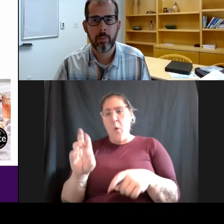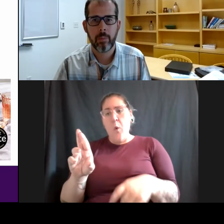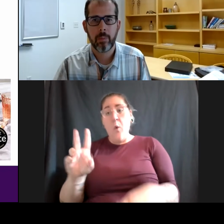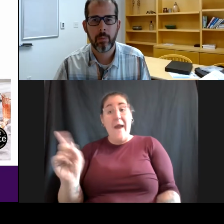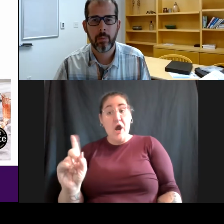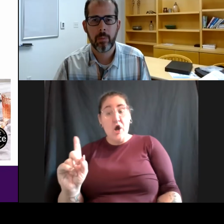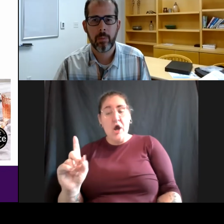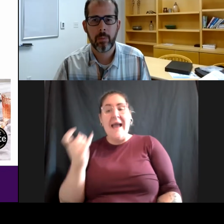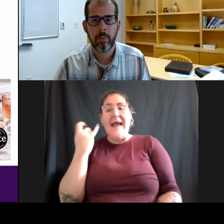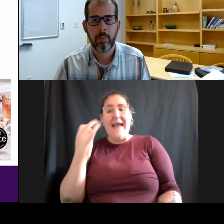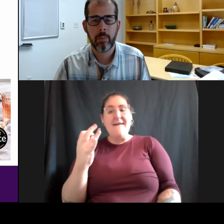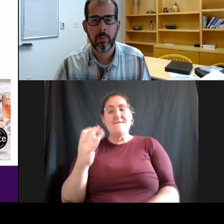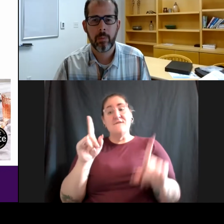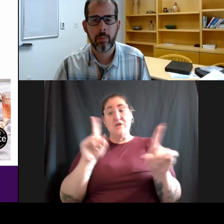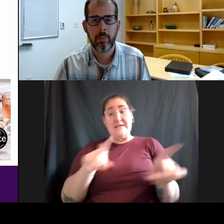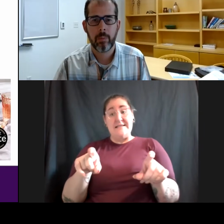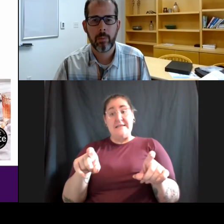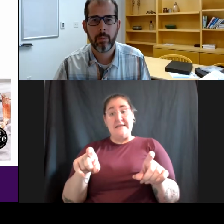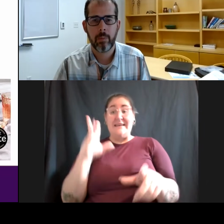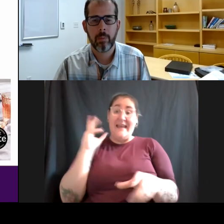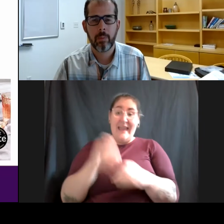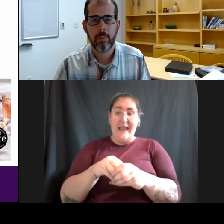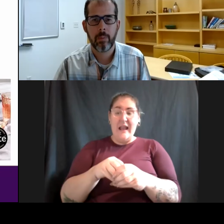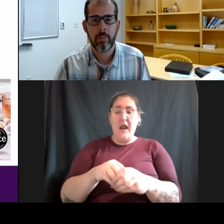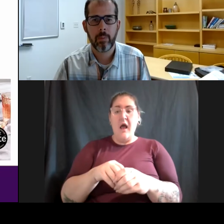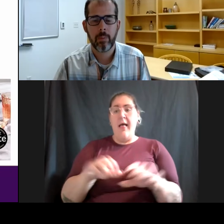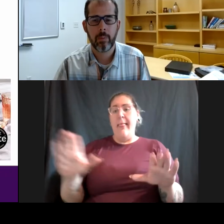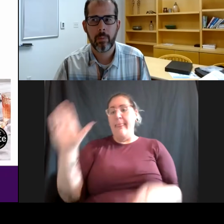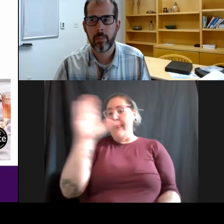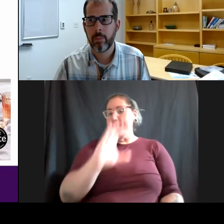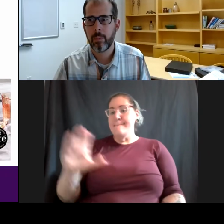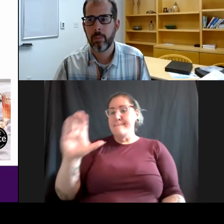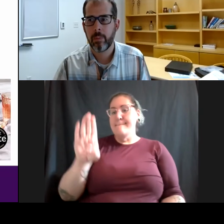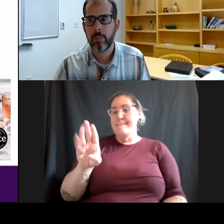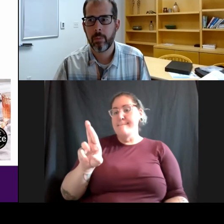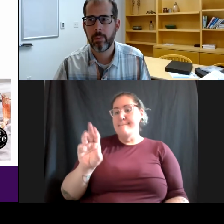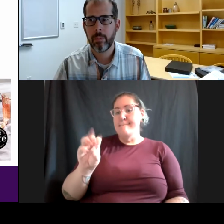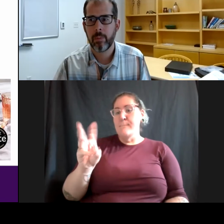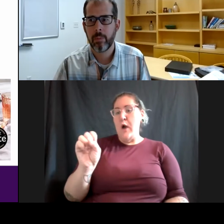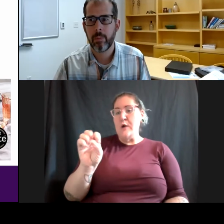is plenty of tools that will give you some indication of how accessible the actual design